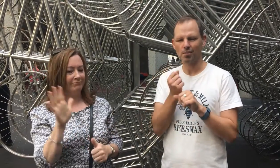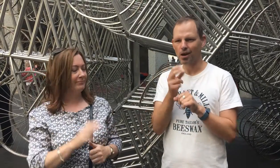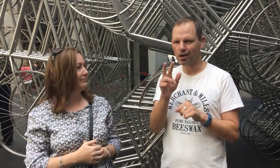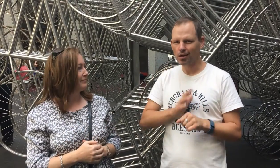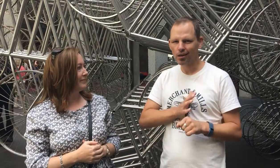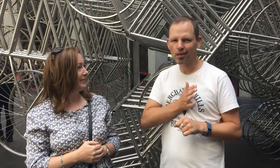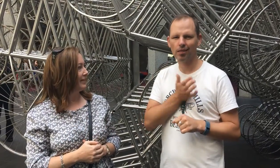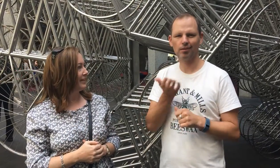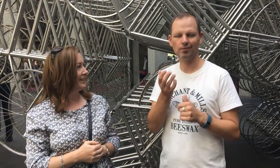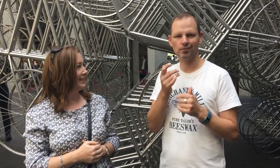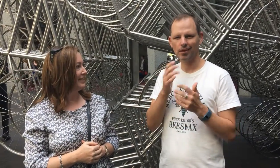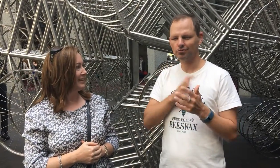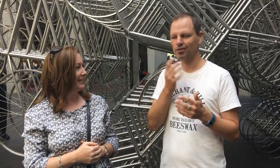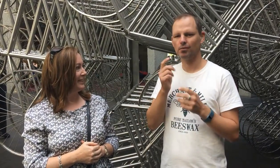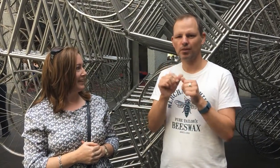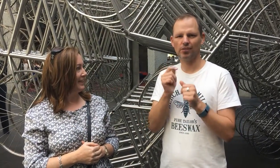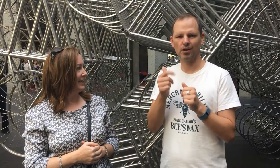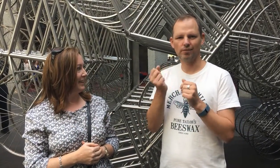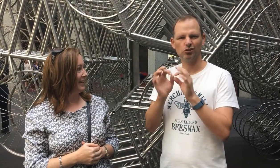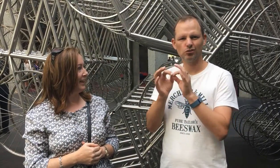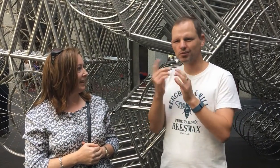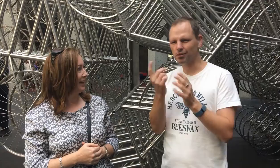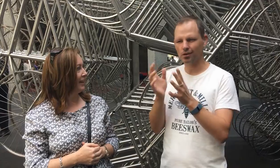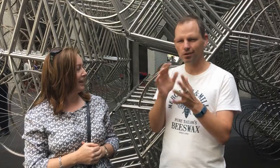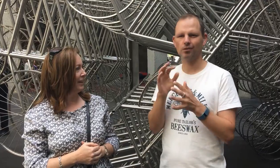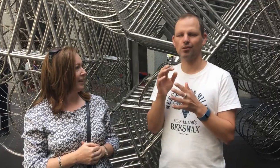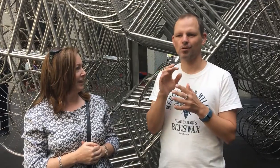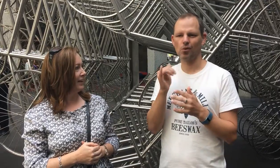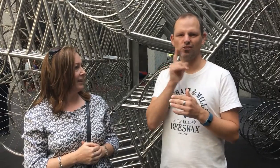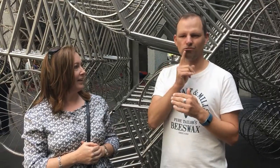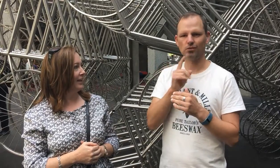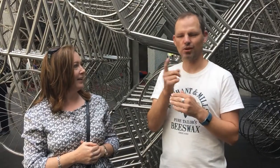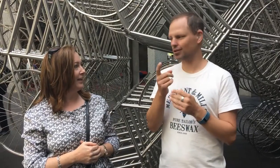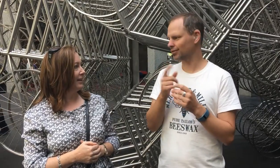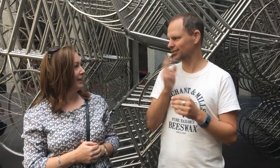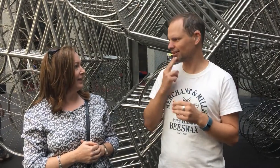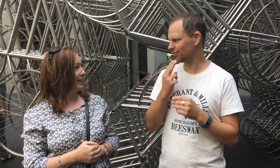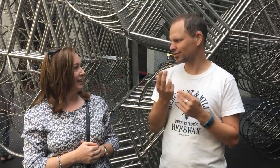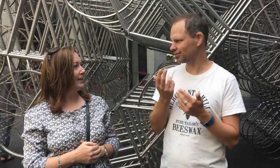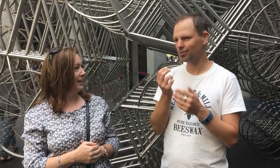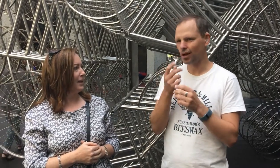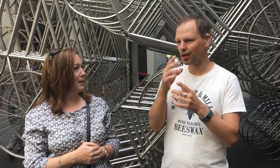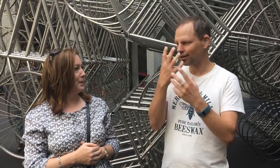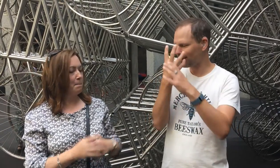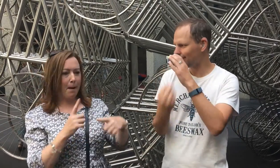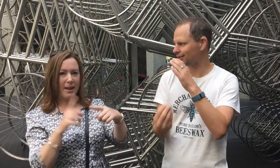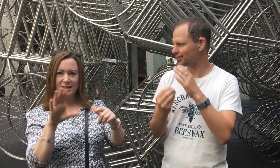He was brilliant - he made the tour fascinating. Much better than doing the tour with an interpreter or hearing guide. Having a deaf guide made it so easy to be absorbed in the exhibition.